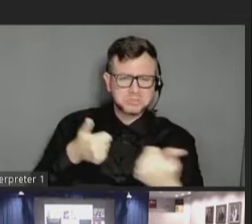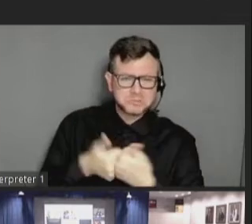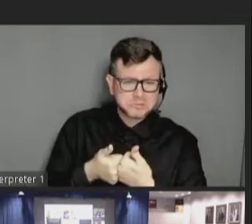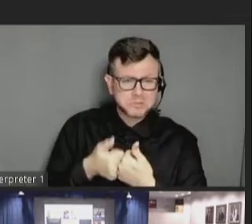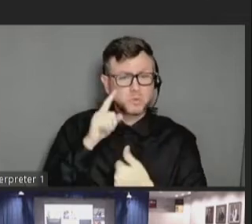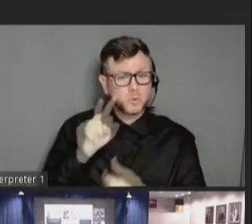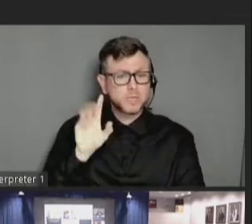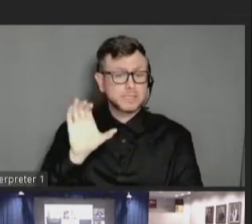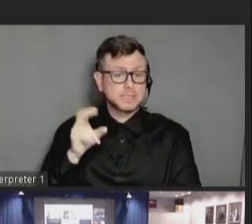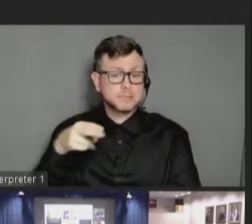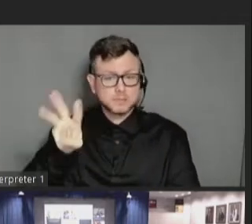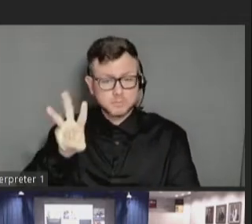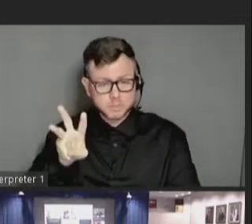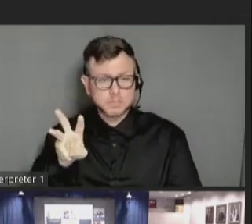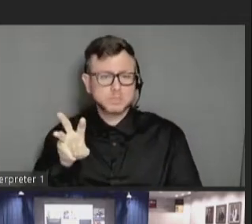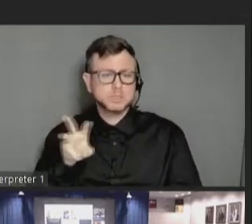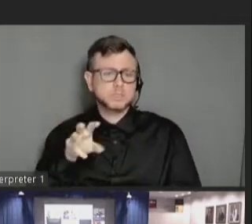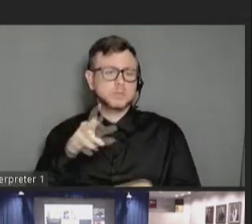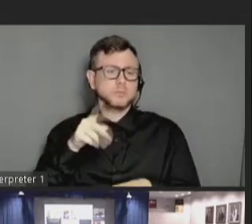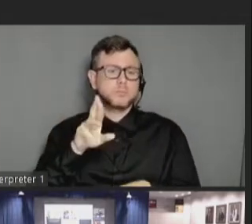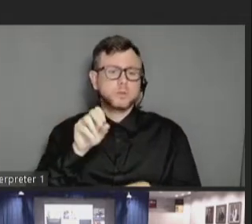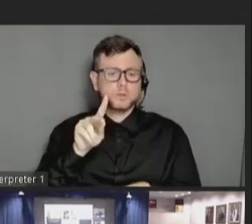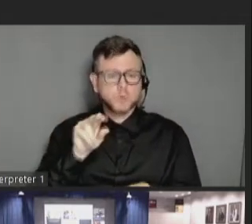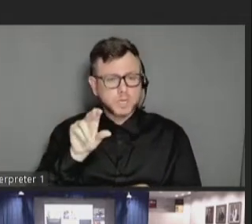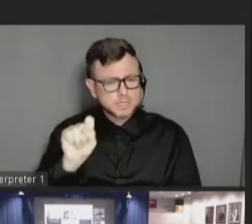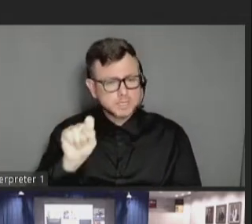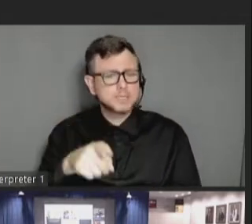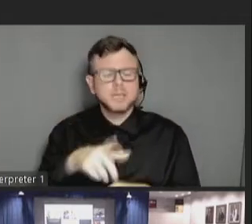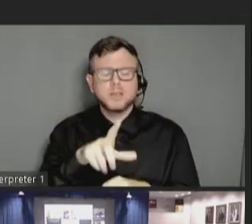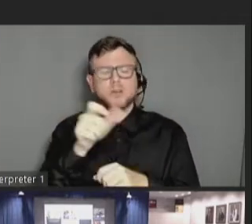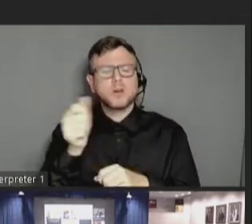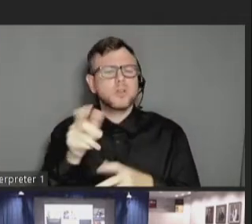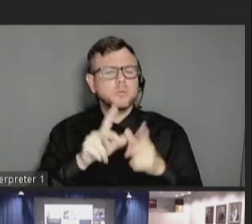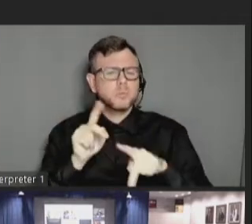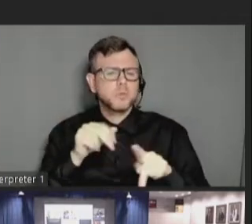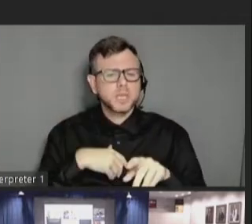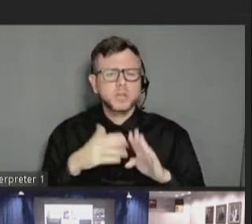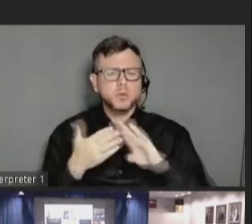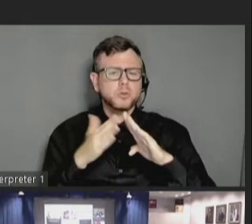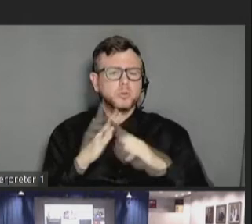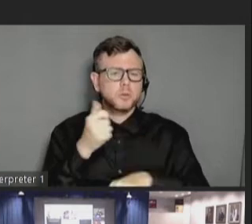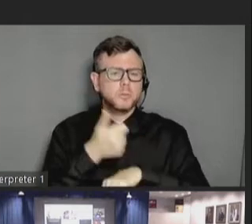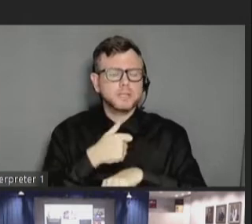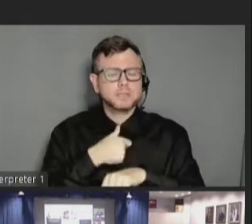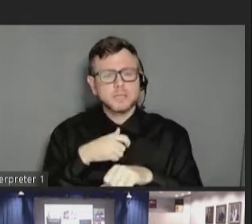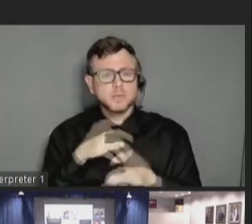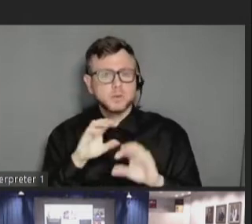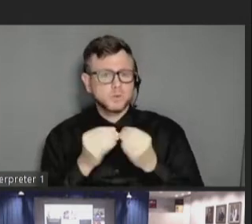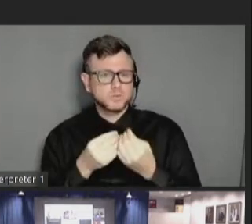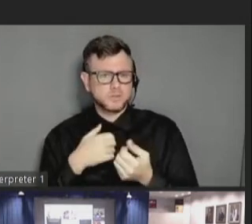CHWs, promotores, and those in community-based organizations with the vaccine. And I don't have